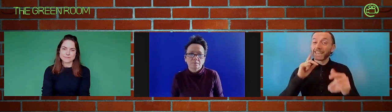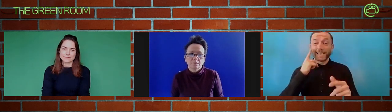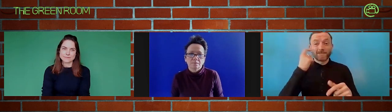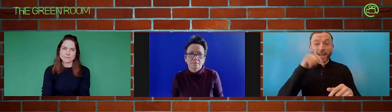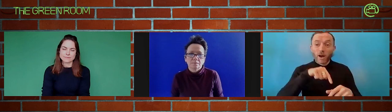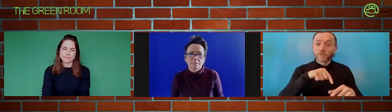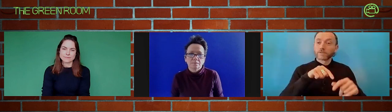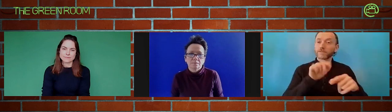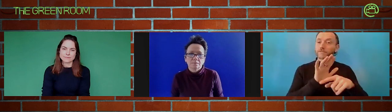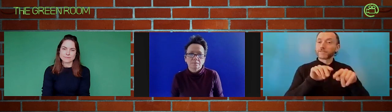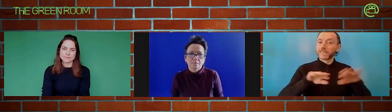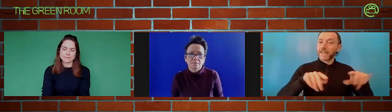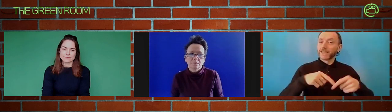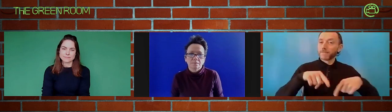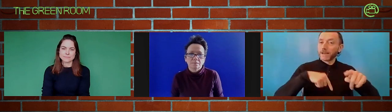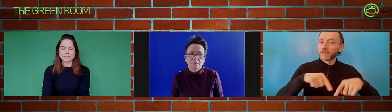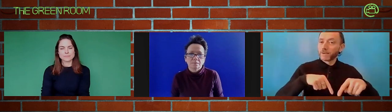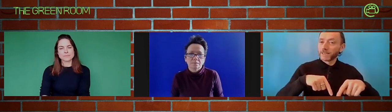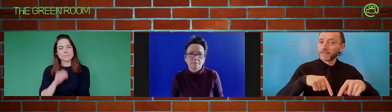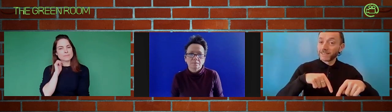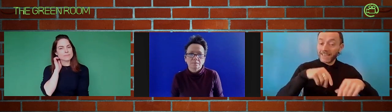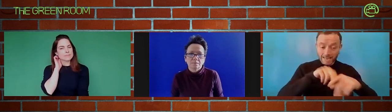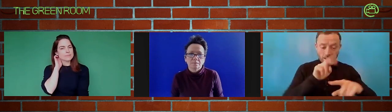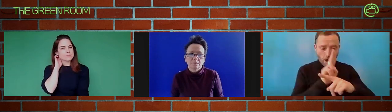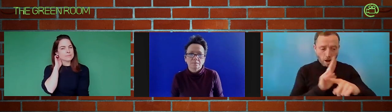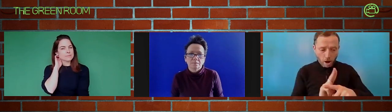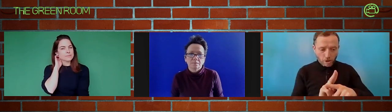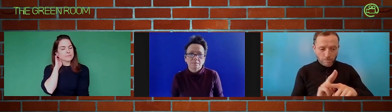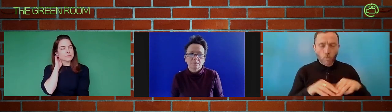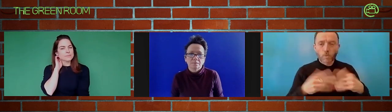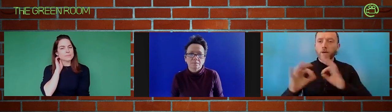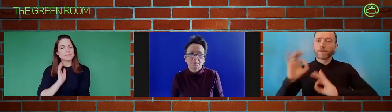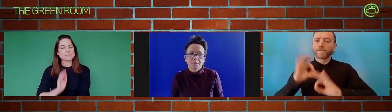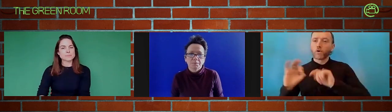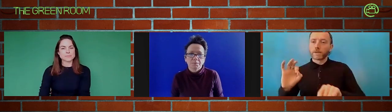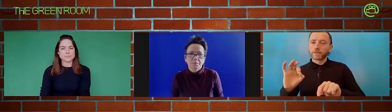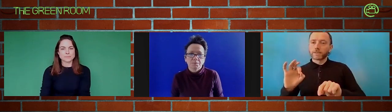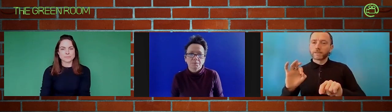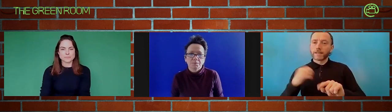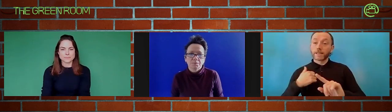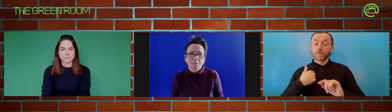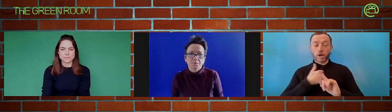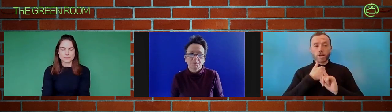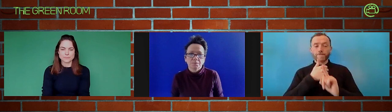didn't want to be a performer. And I think that's my advice is to look at look broader.